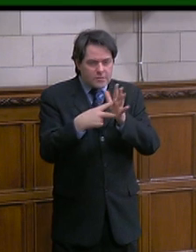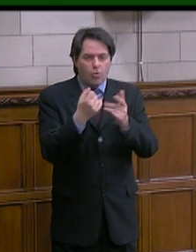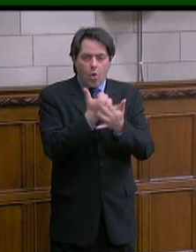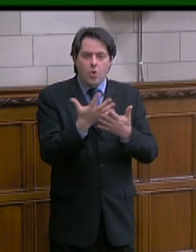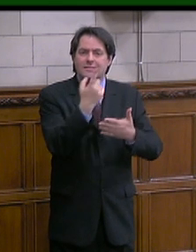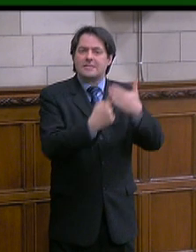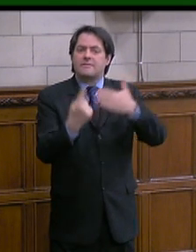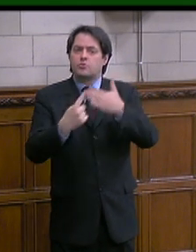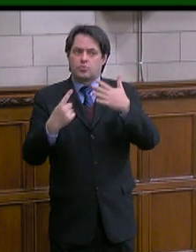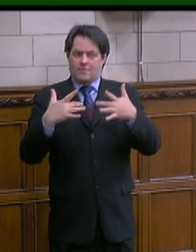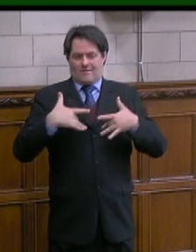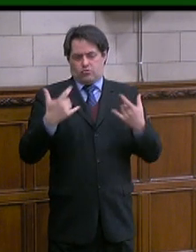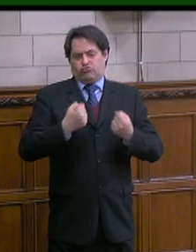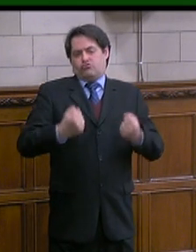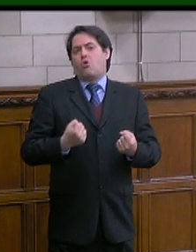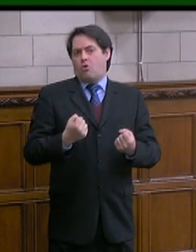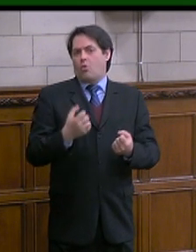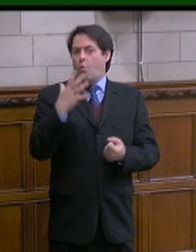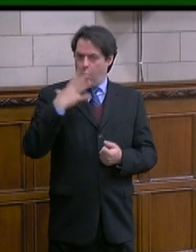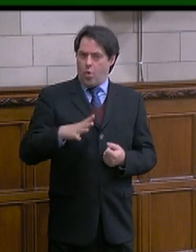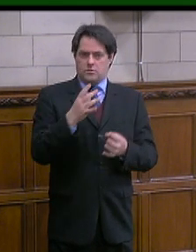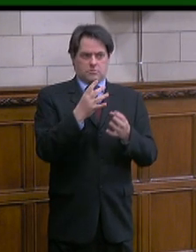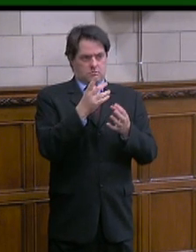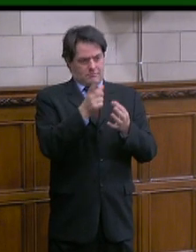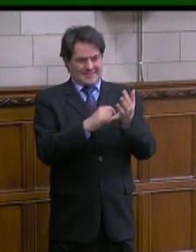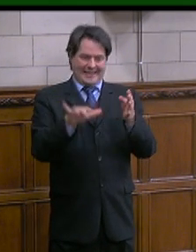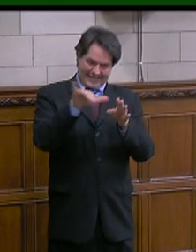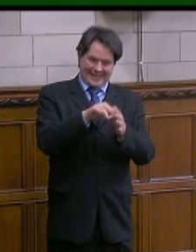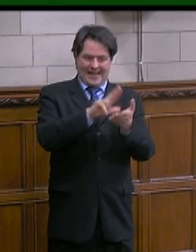for including BSL in the national curriculum.